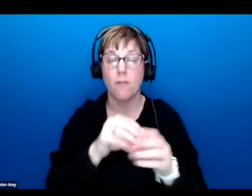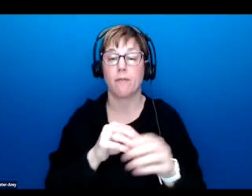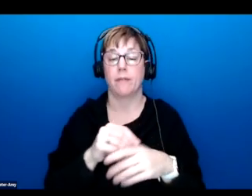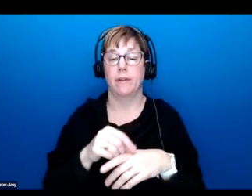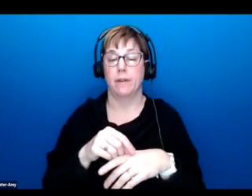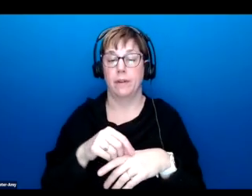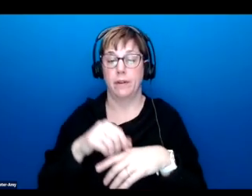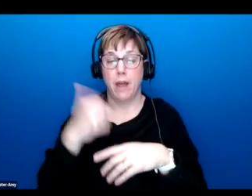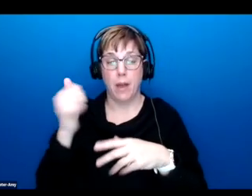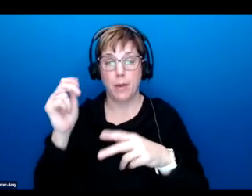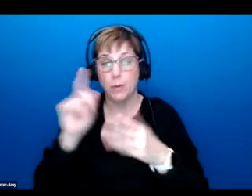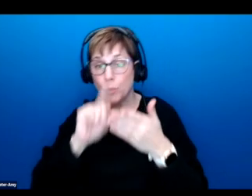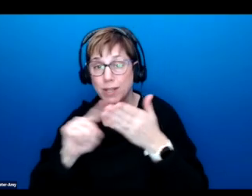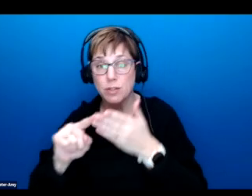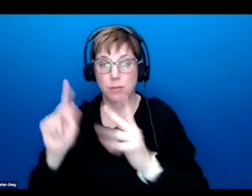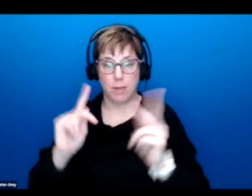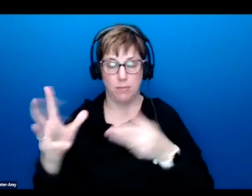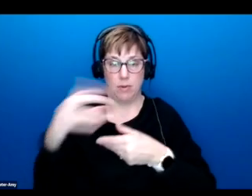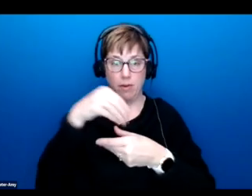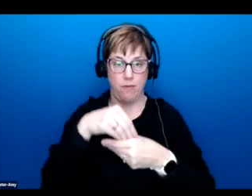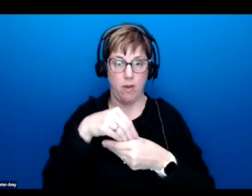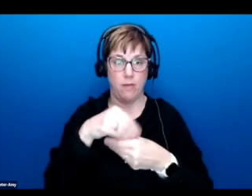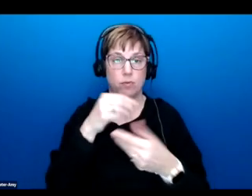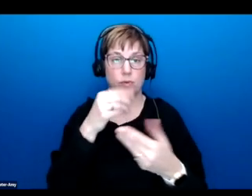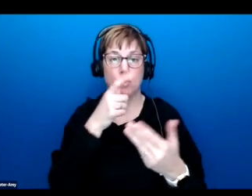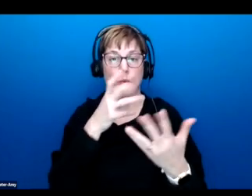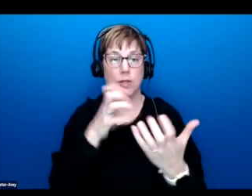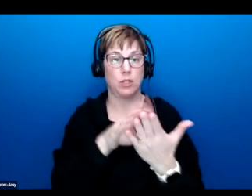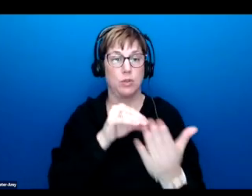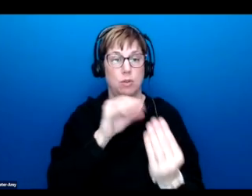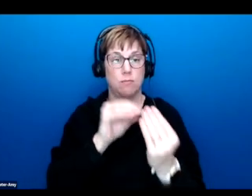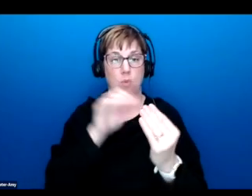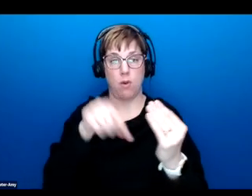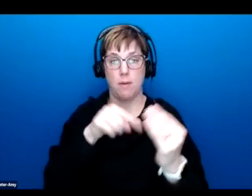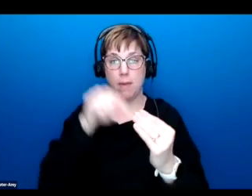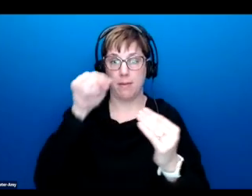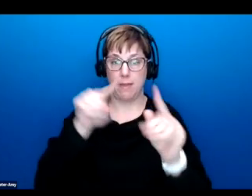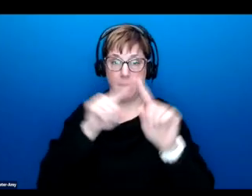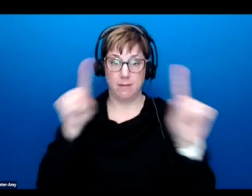learning more about our new interactive dashboard. But since you all are here,